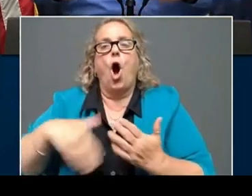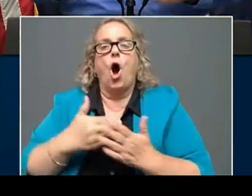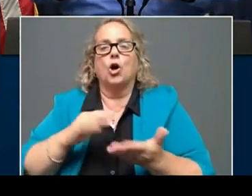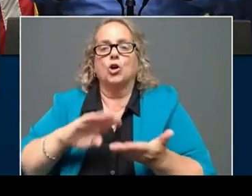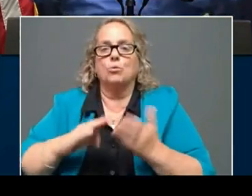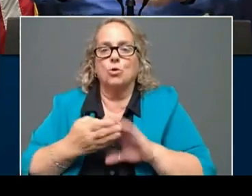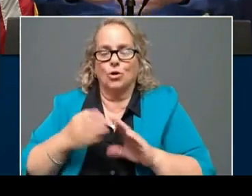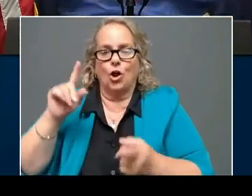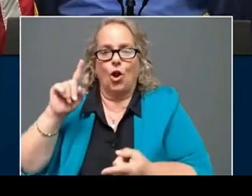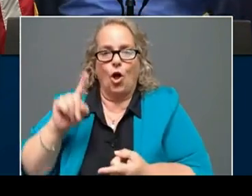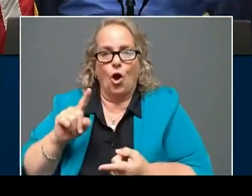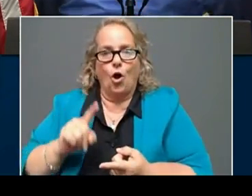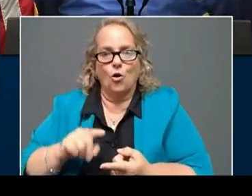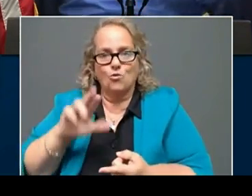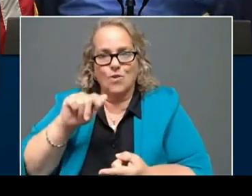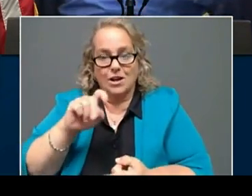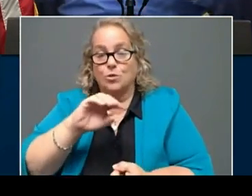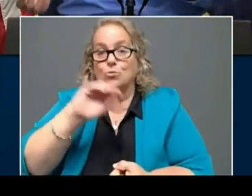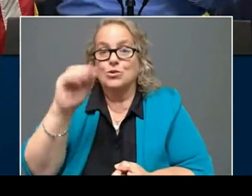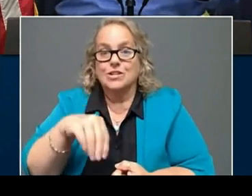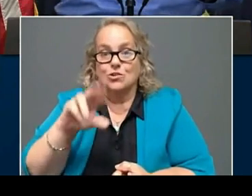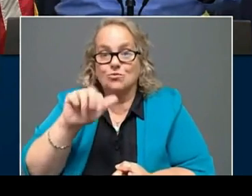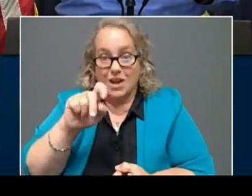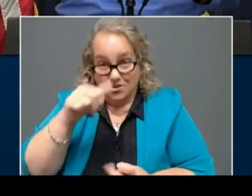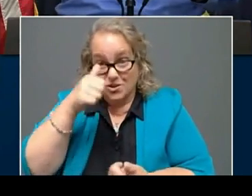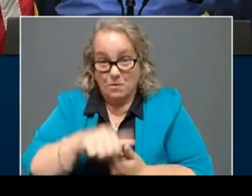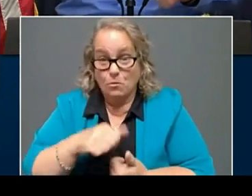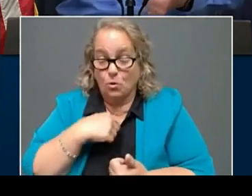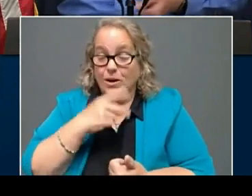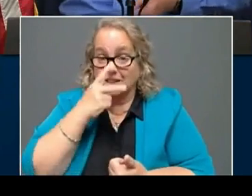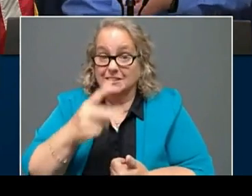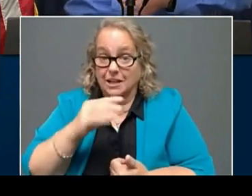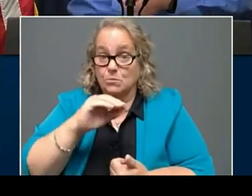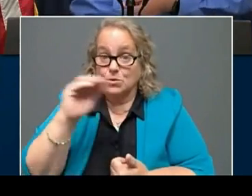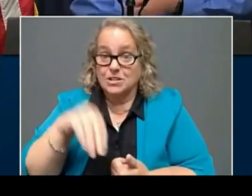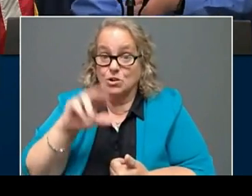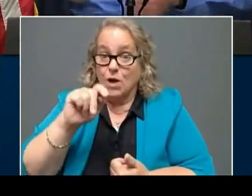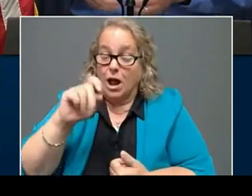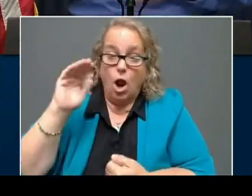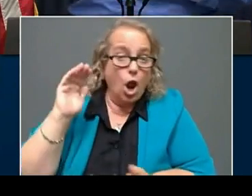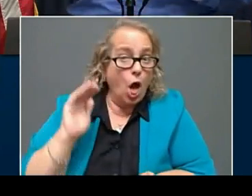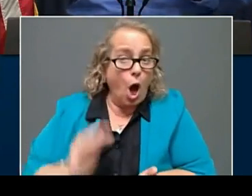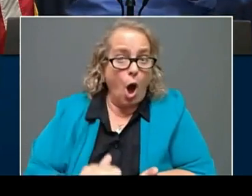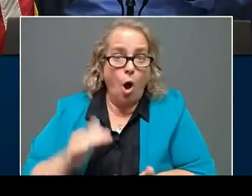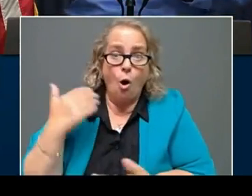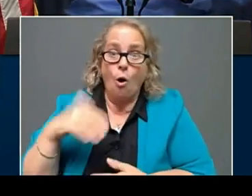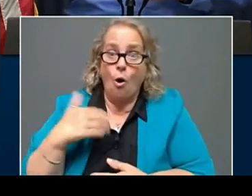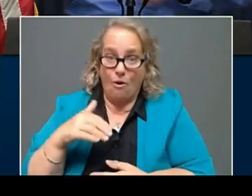lowest rates in forever that we'd really seen since last spring for our overall covid new cases.